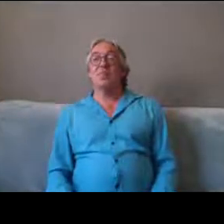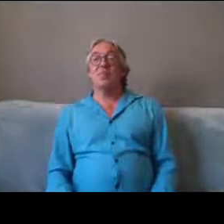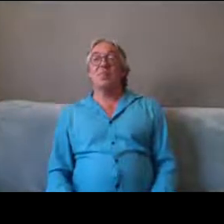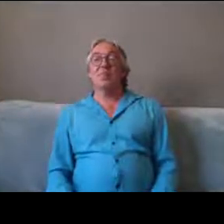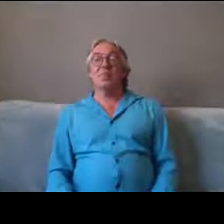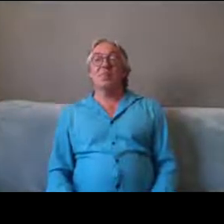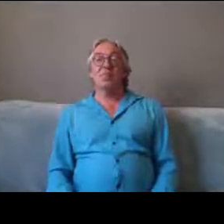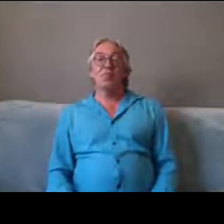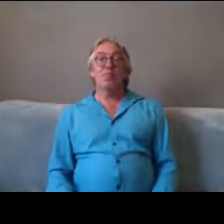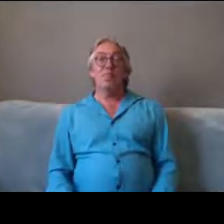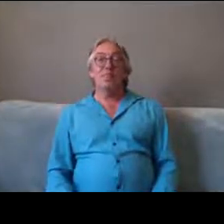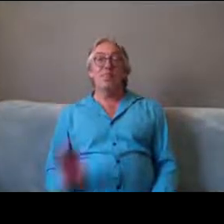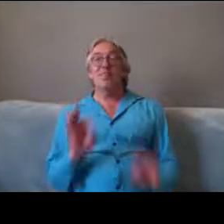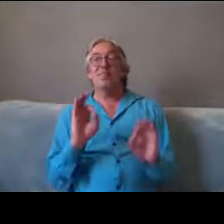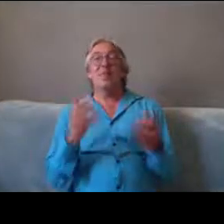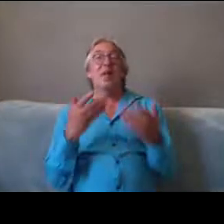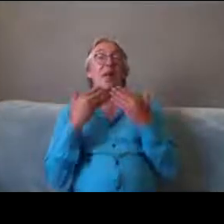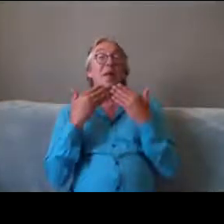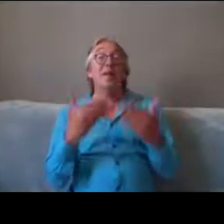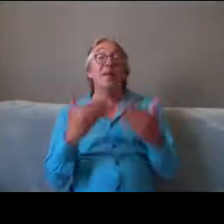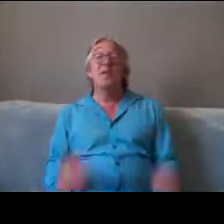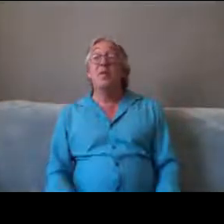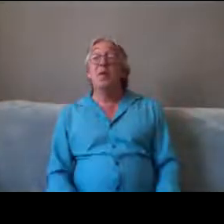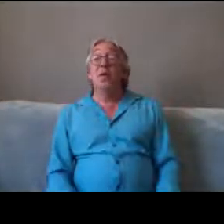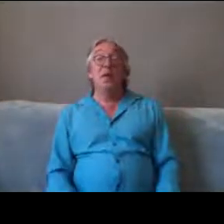for being also a very good tool for inclusion.